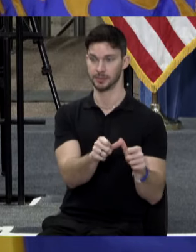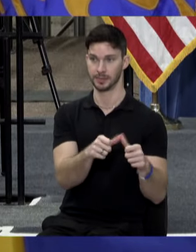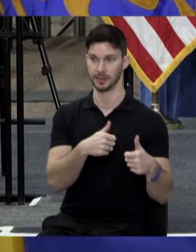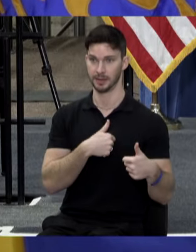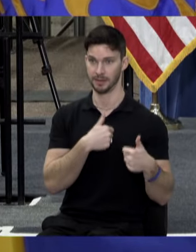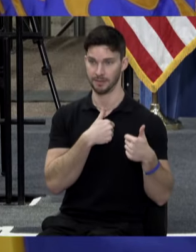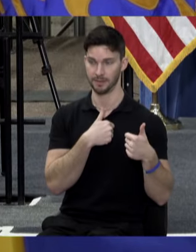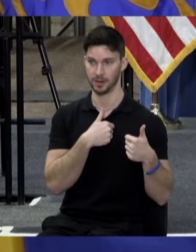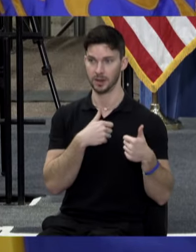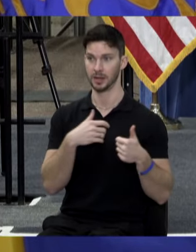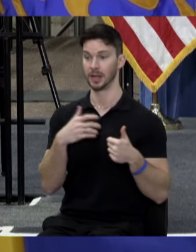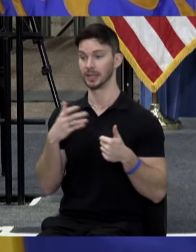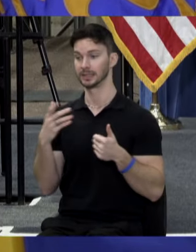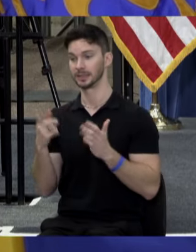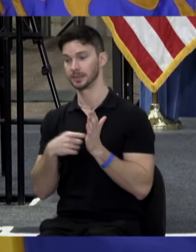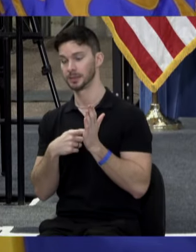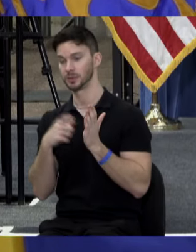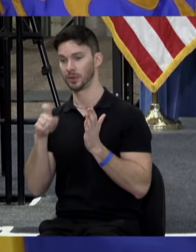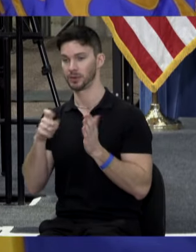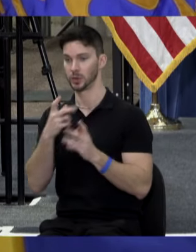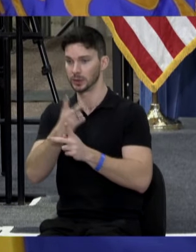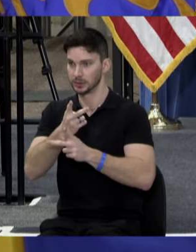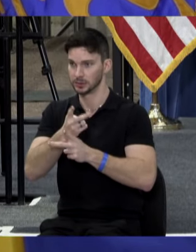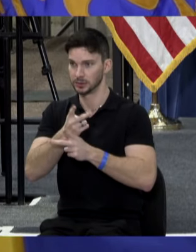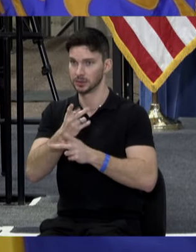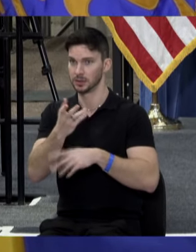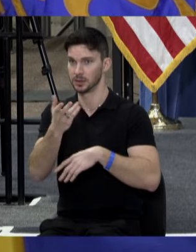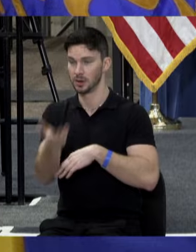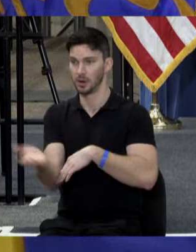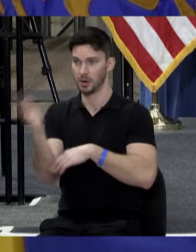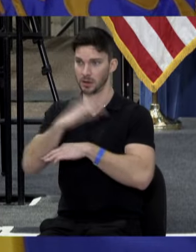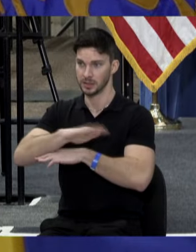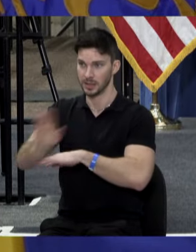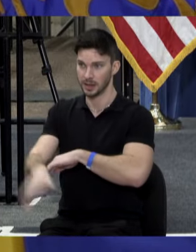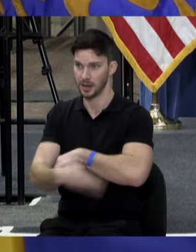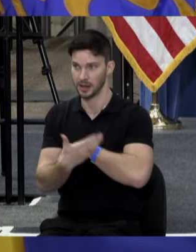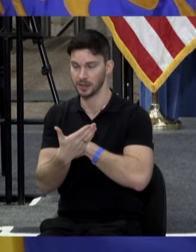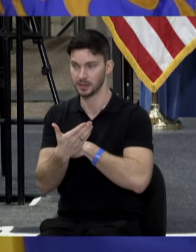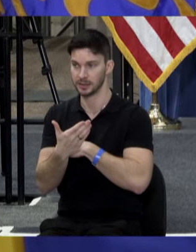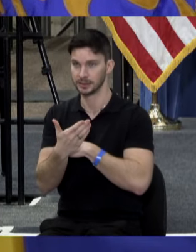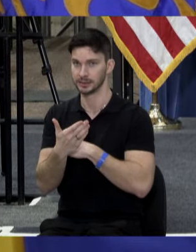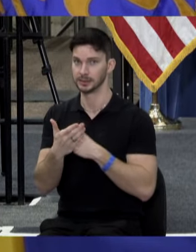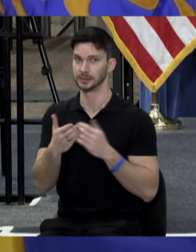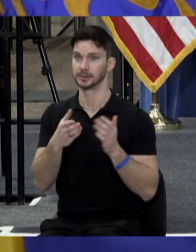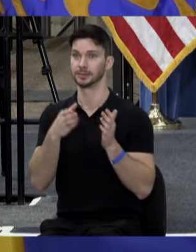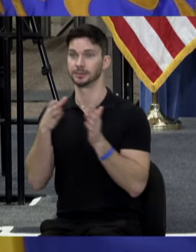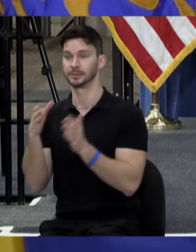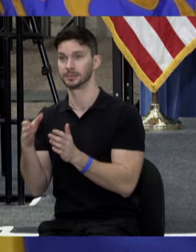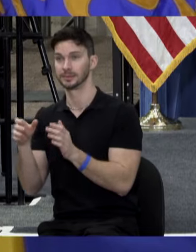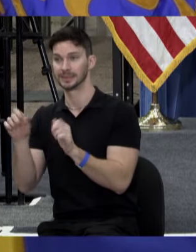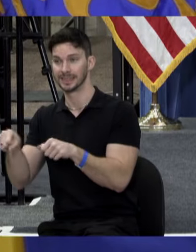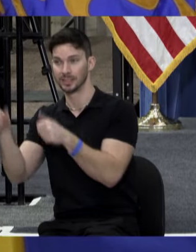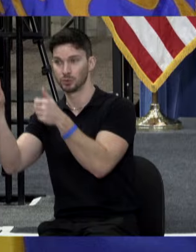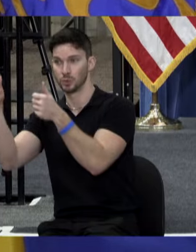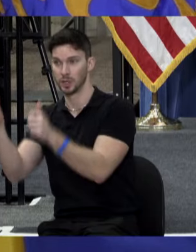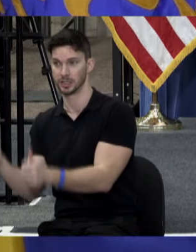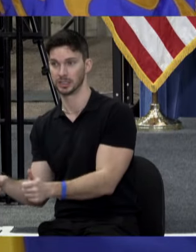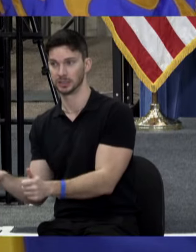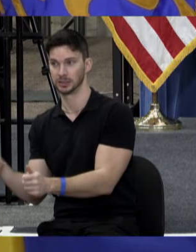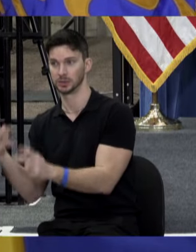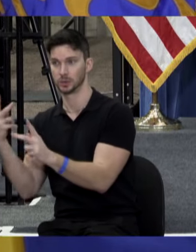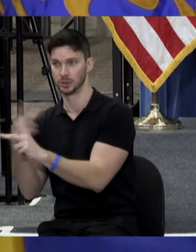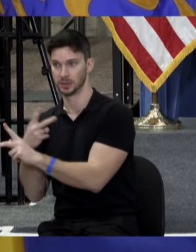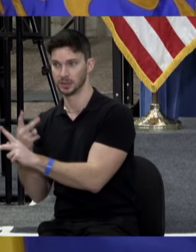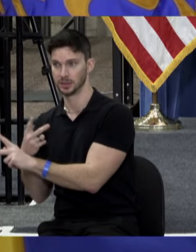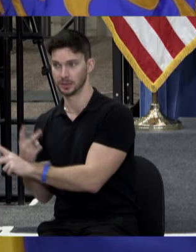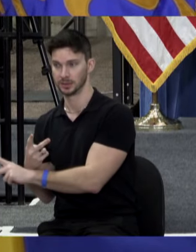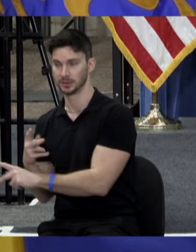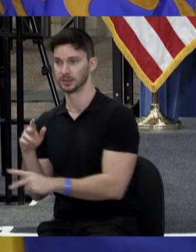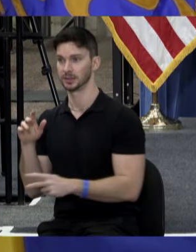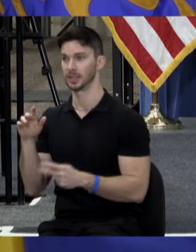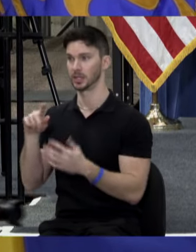right off the start or their condition can worsen as life goes on and those problems continue to get